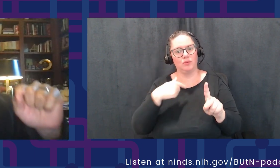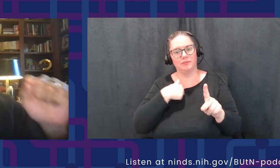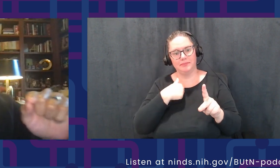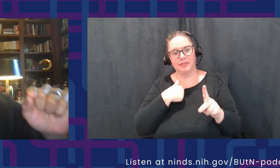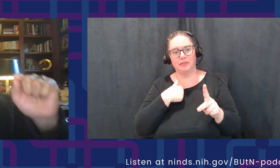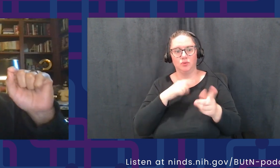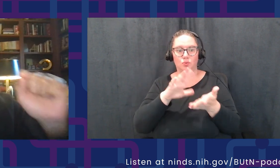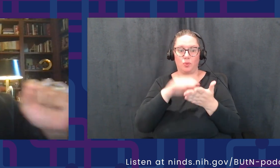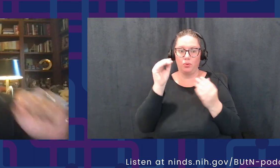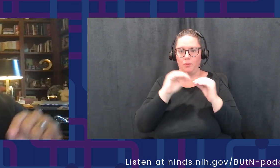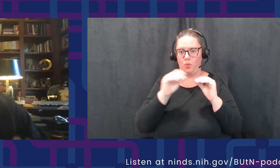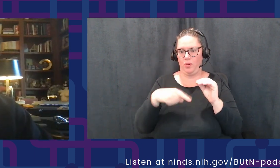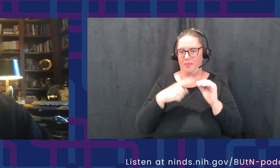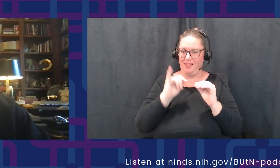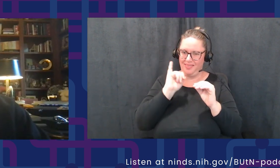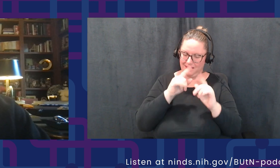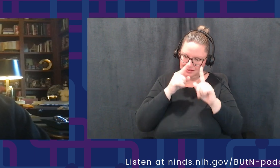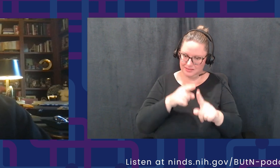learn more about that particular topic.